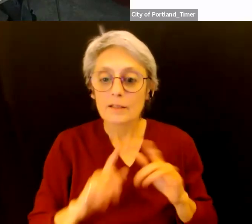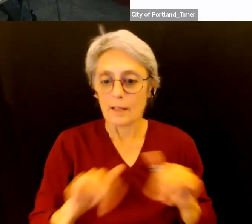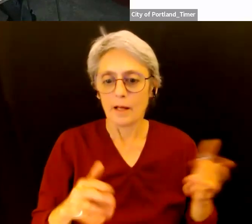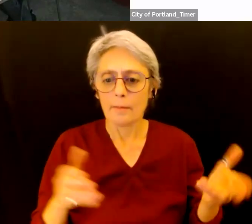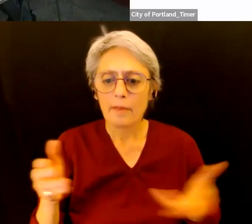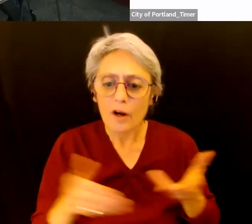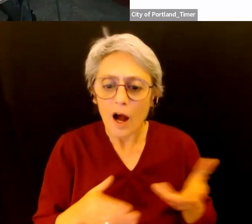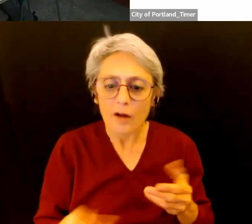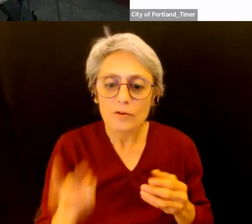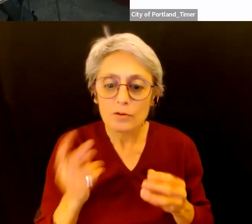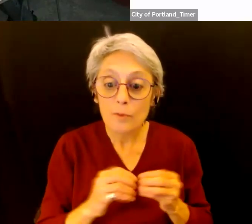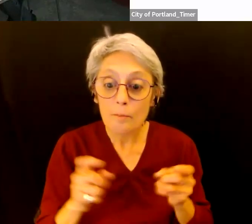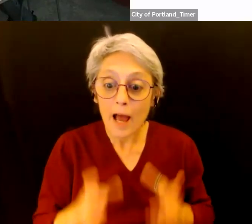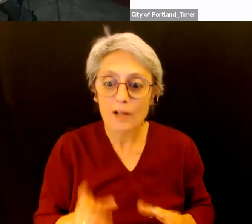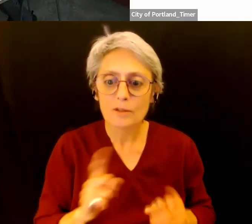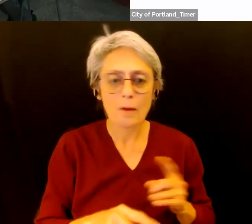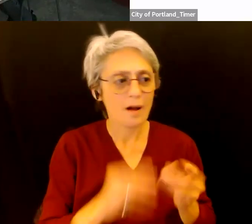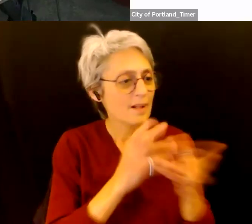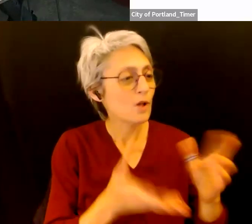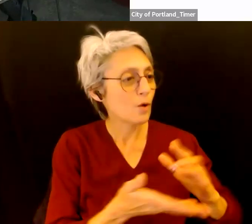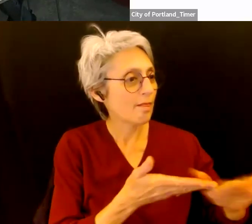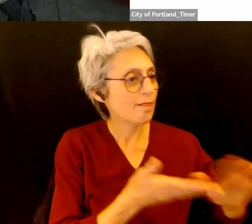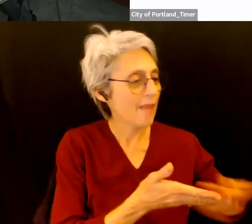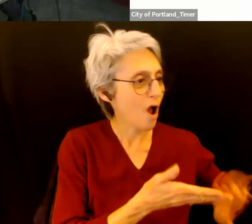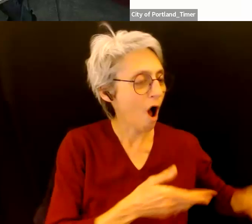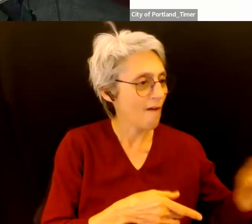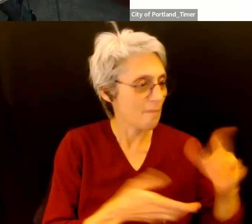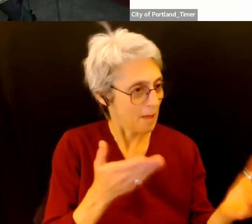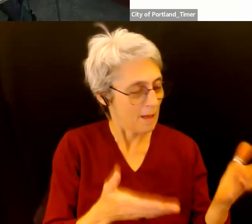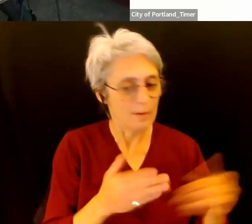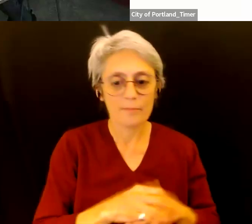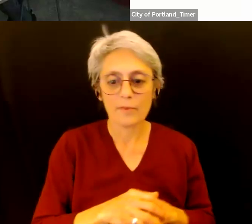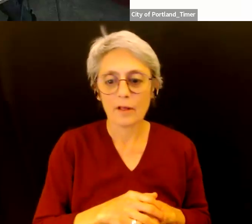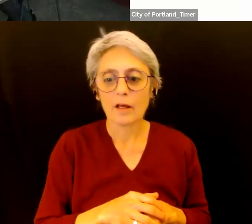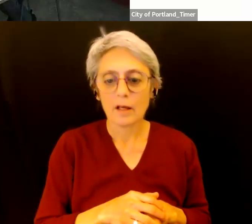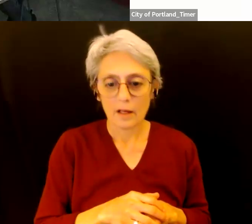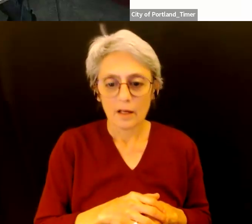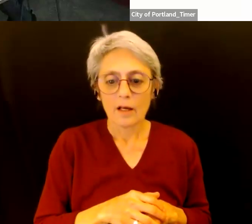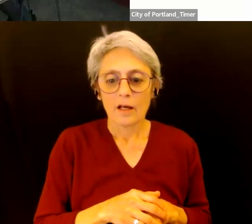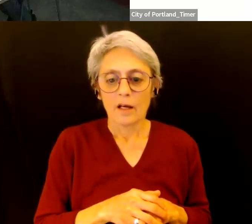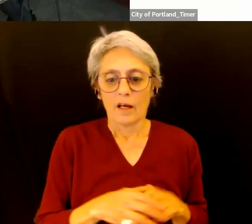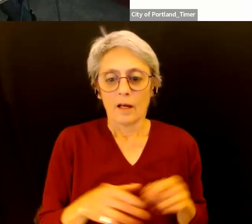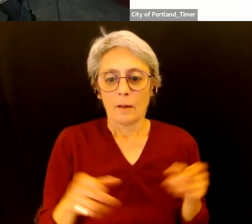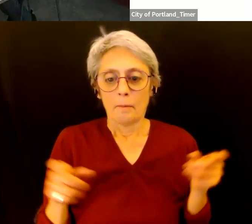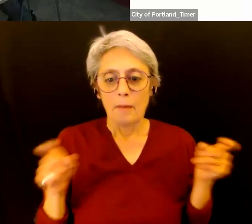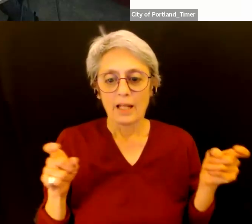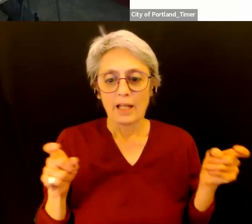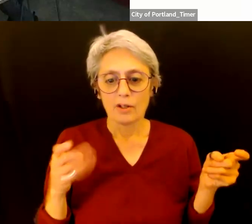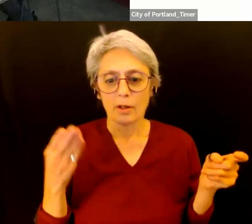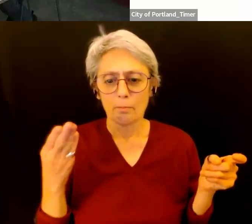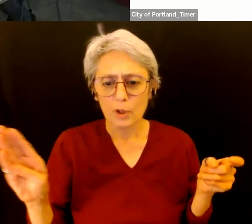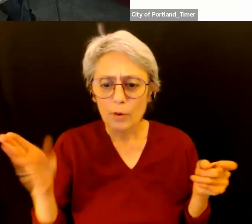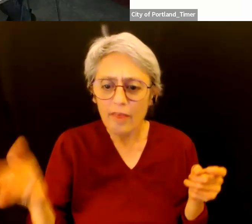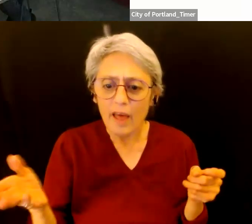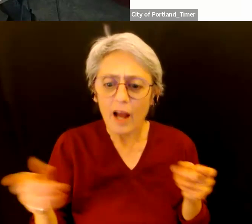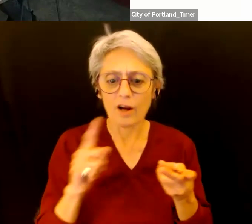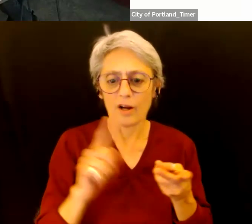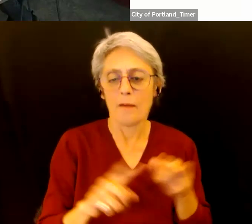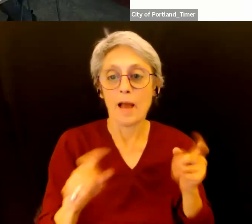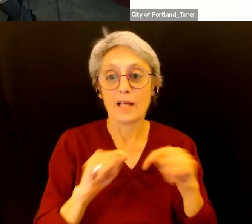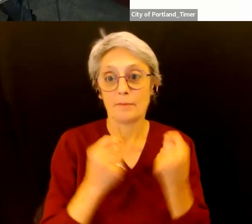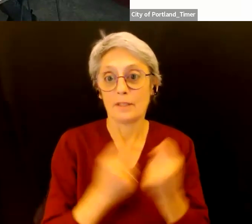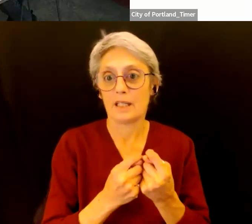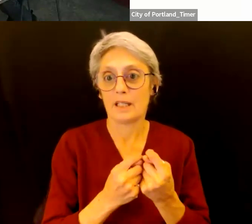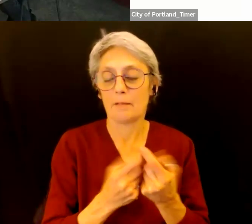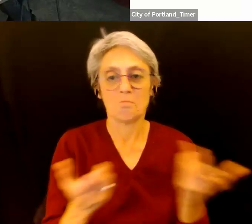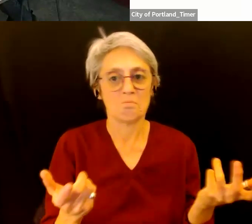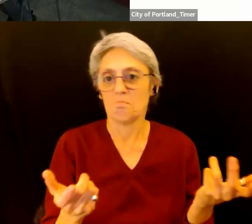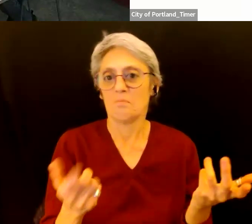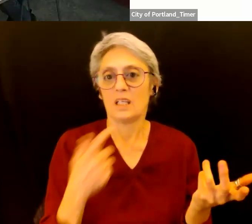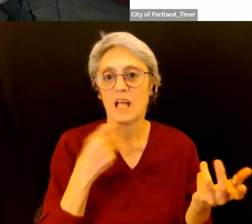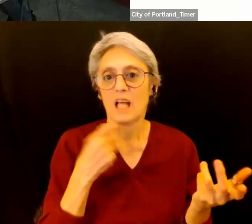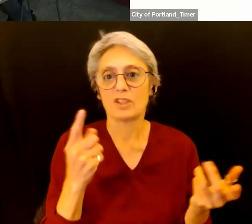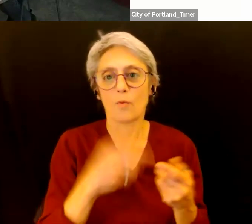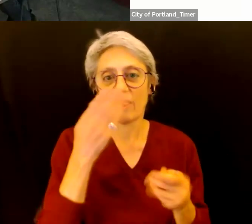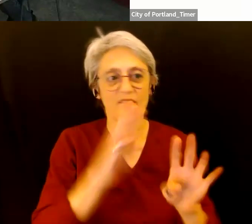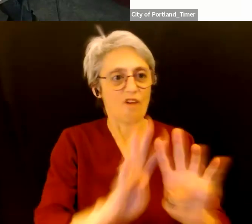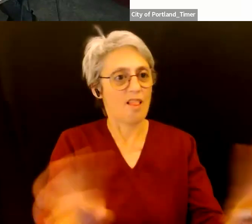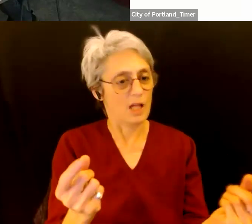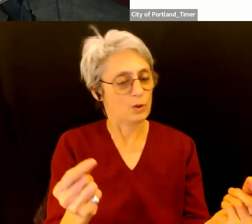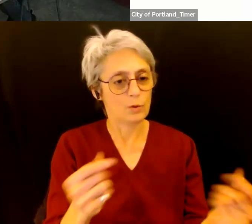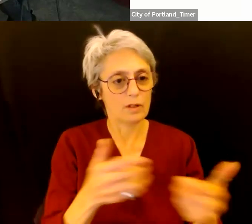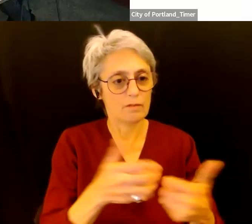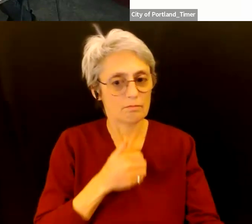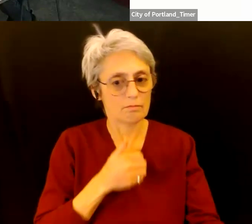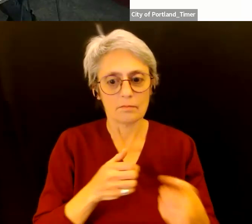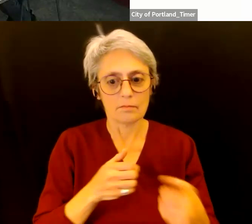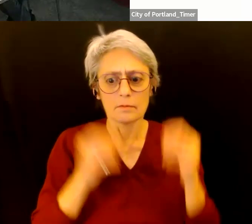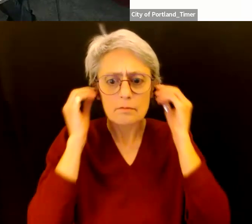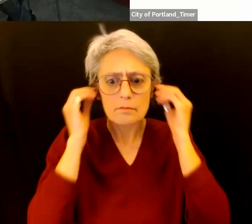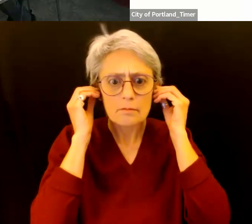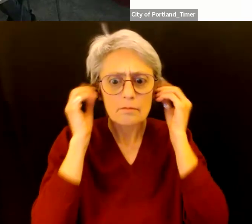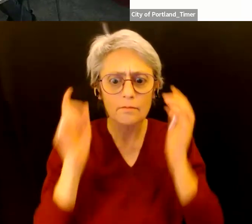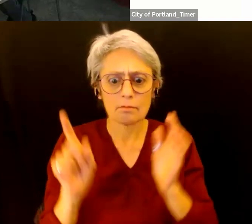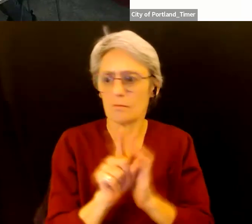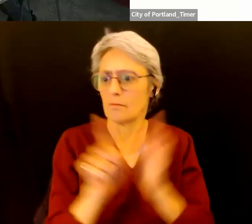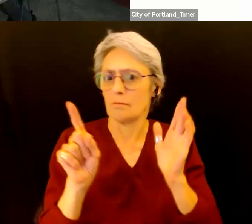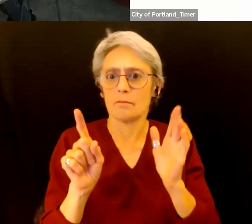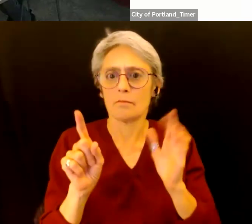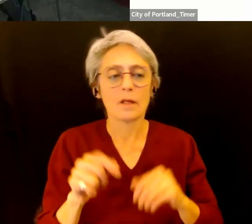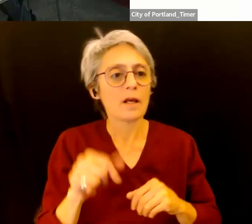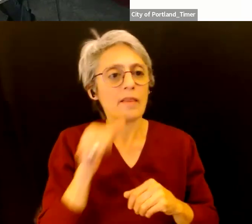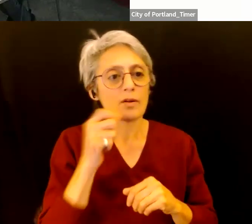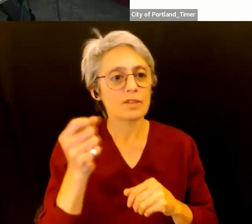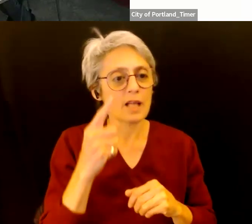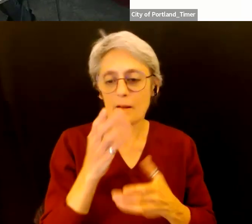So we've got administrator, managerial blue right there. We've got a management team that is sufficiently removed from its front line that it doesn't seem to understand sort of a really foundational part of its contractual relationship with labor.